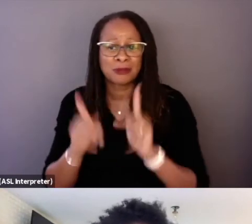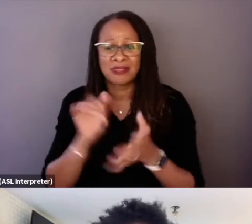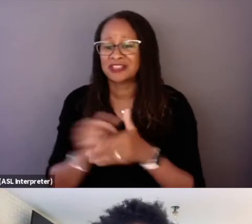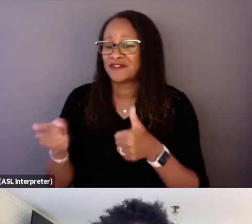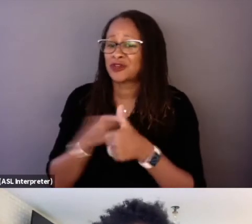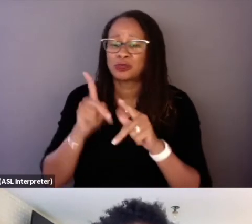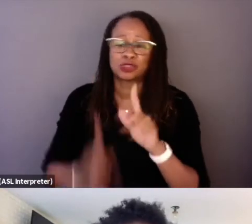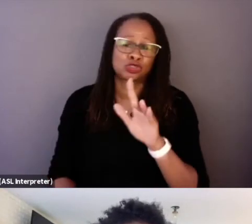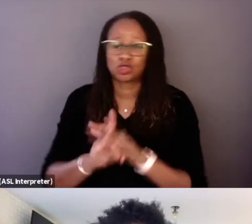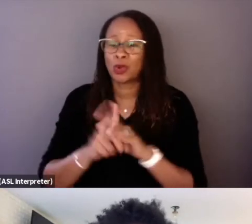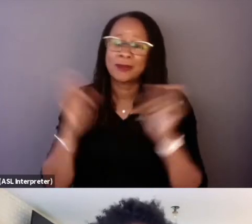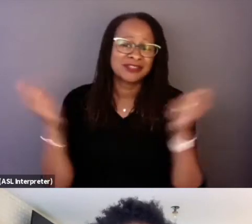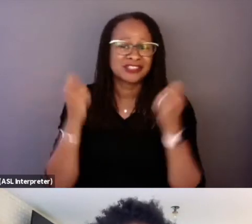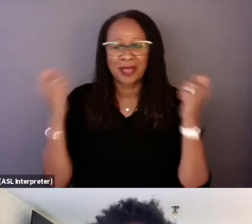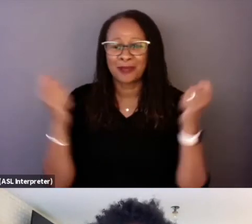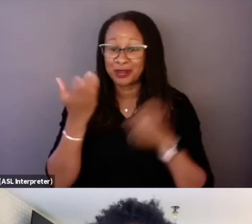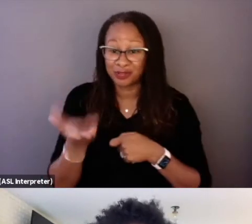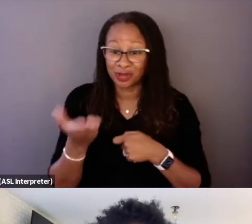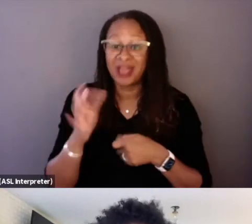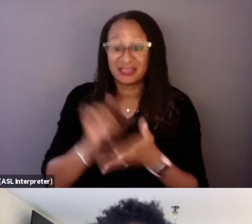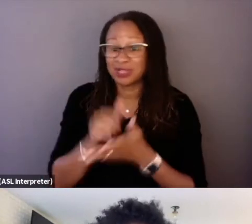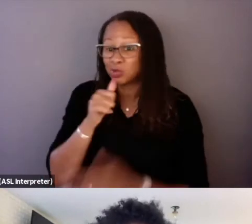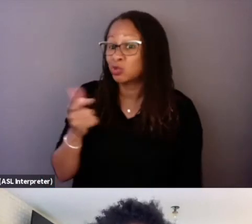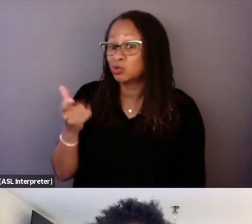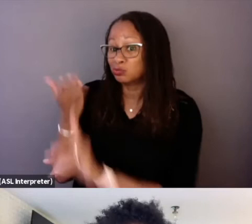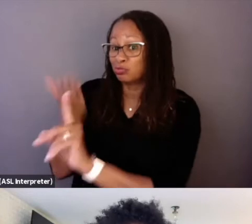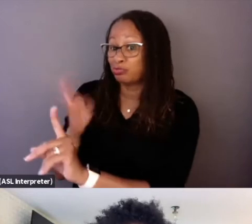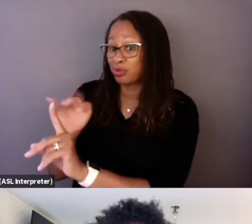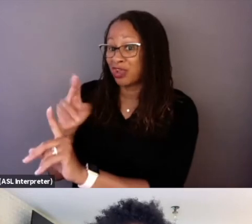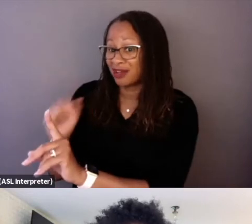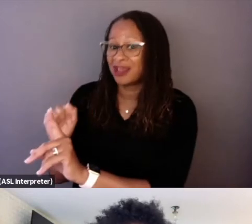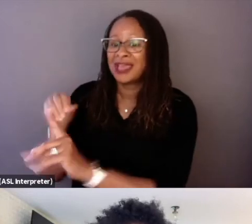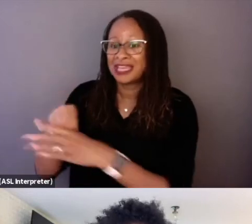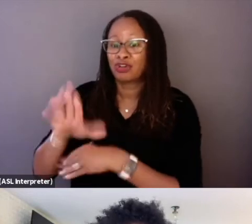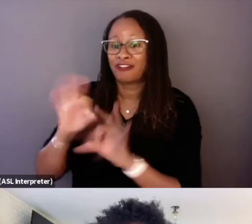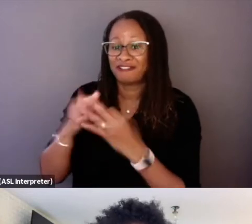and celebrate you, that's who Breonna was in her family and social circles.